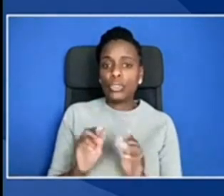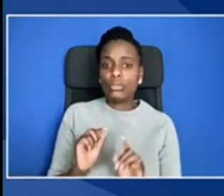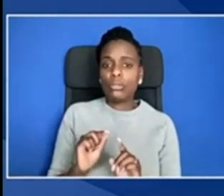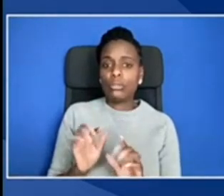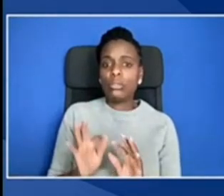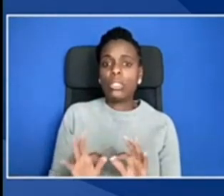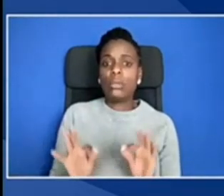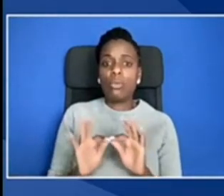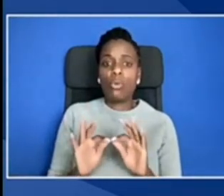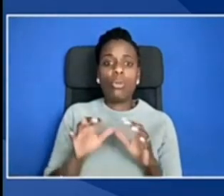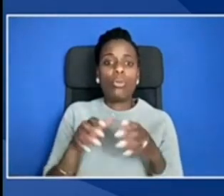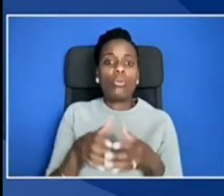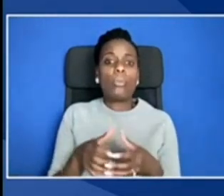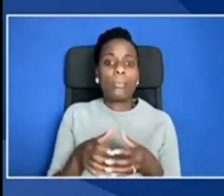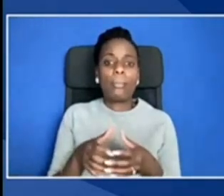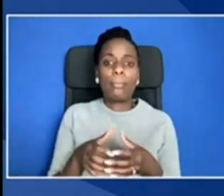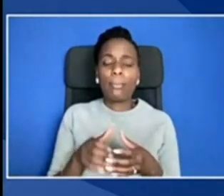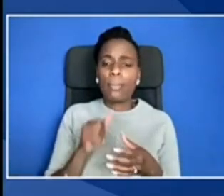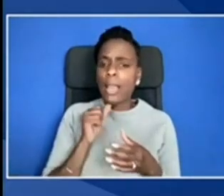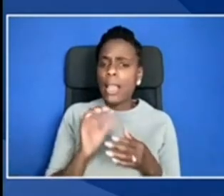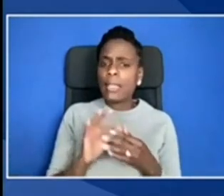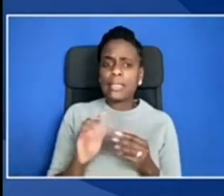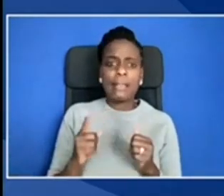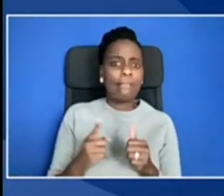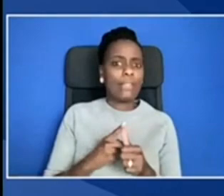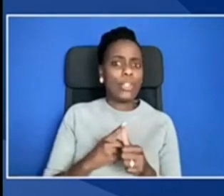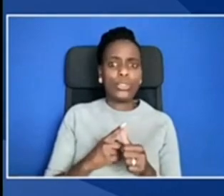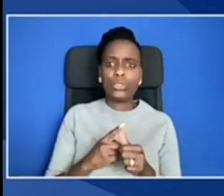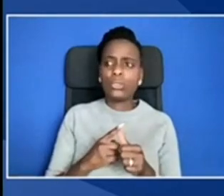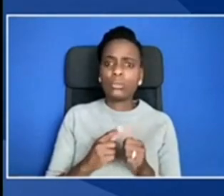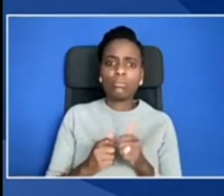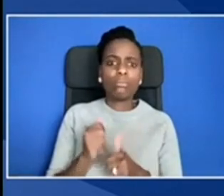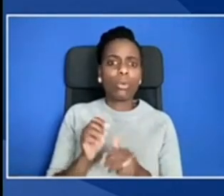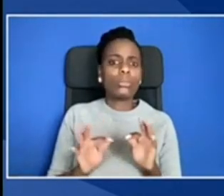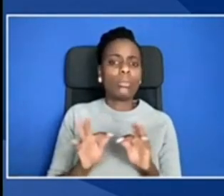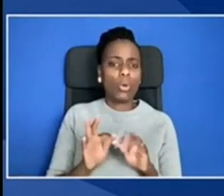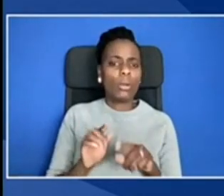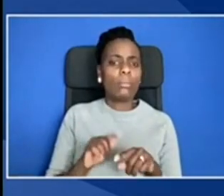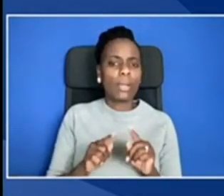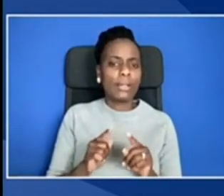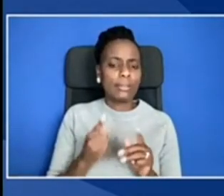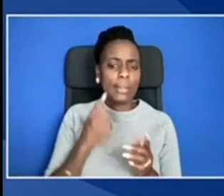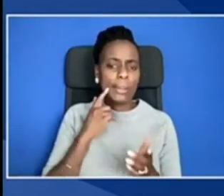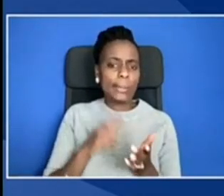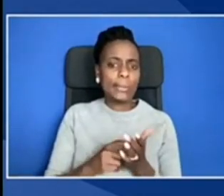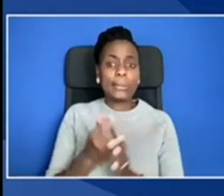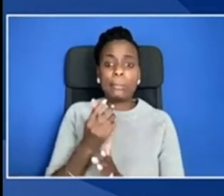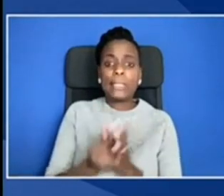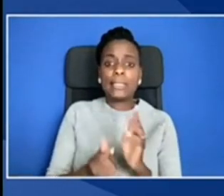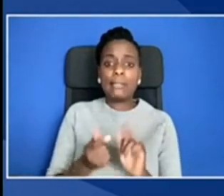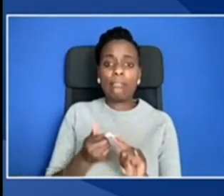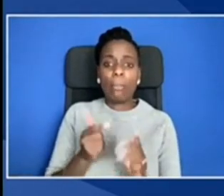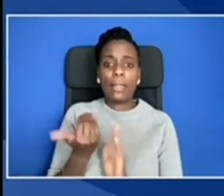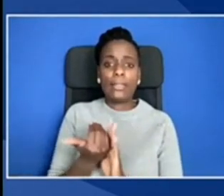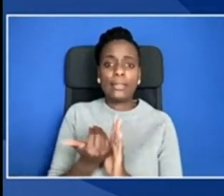Again, not saying it's the first and foremost among the bullets, but I did notice that it was missing from that list. So as long as we were referring back to